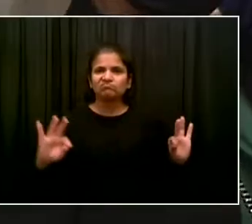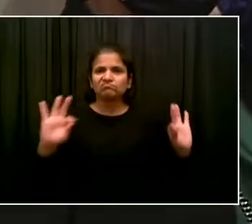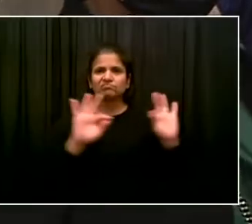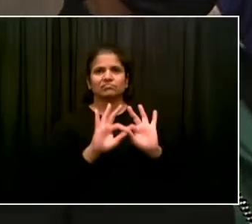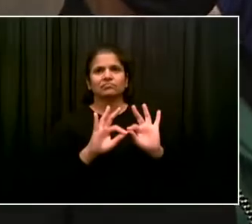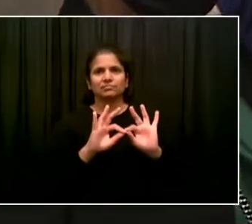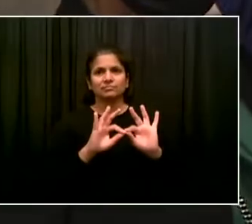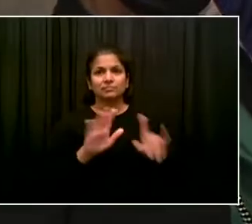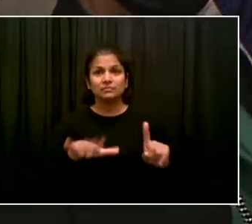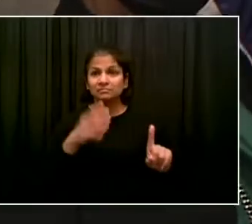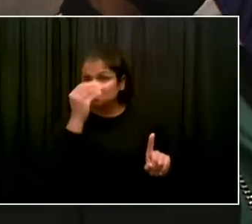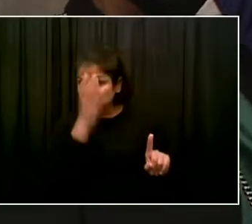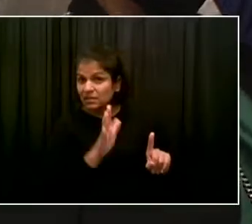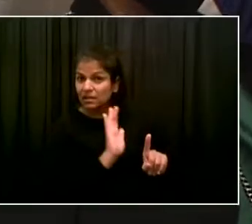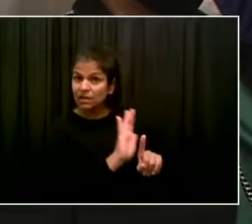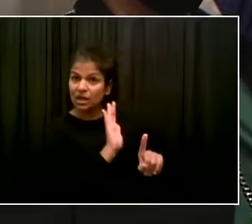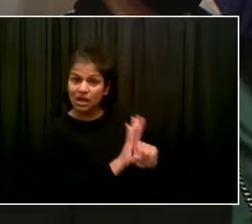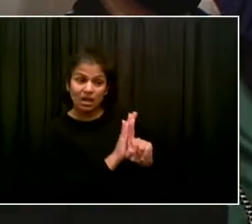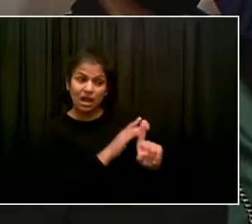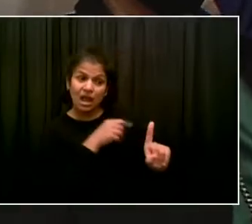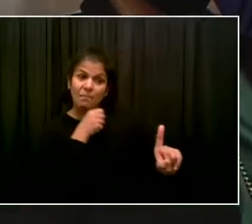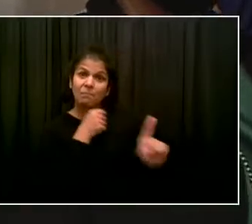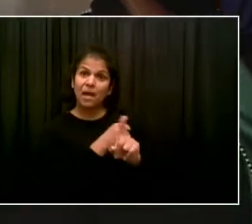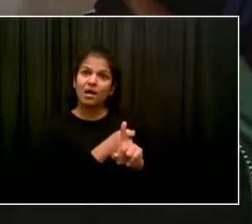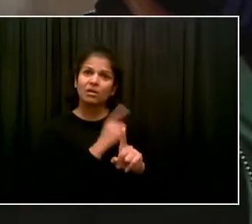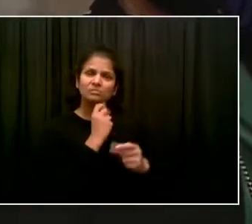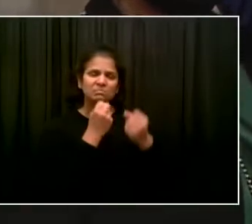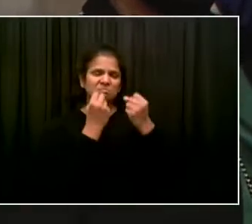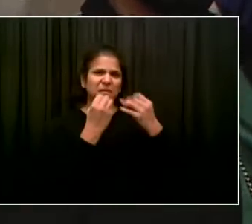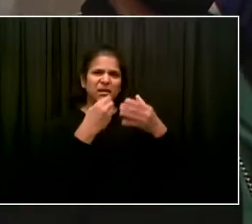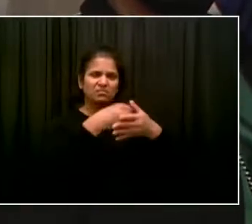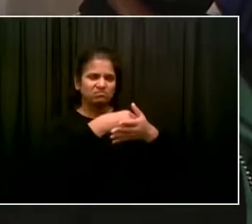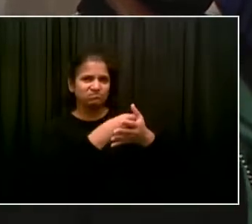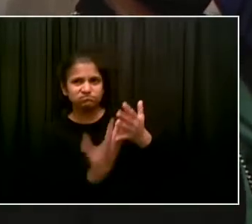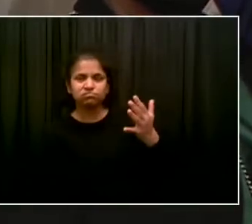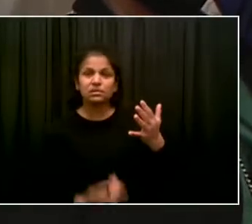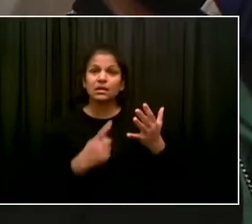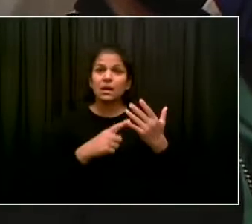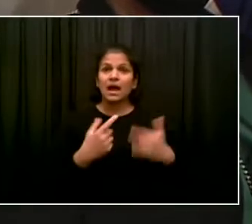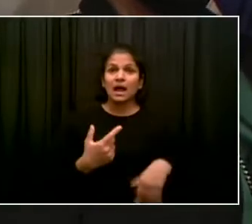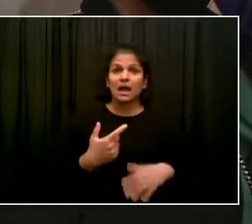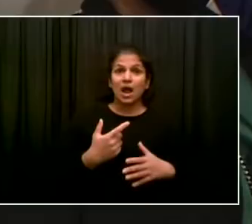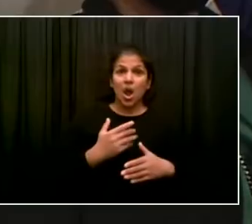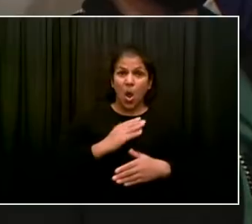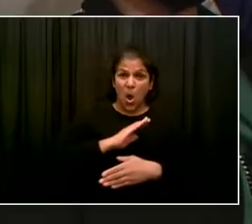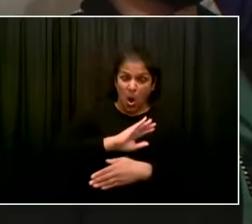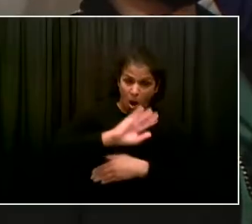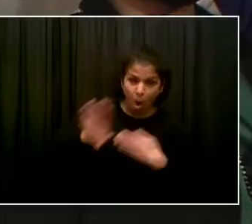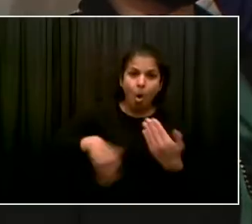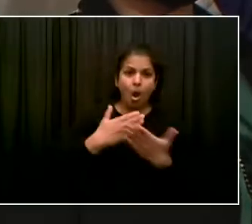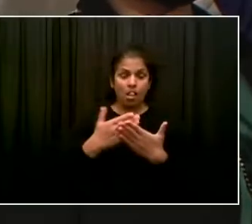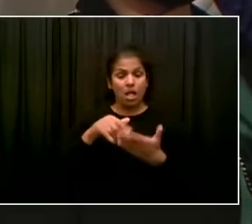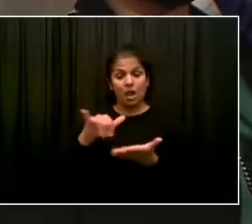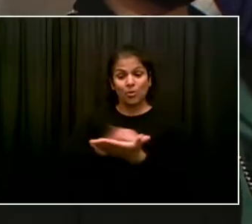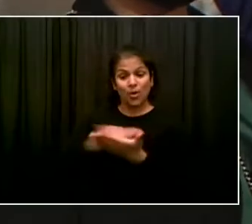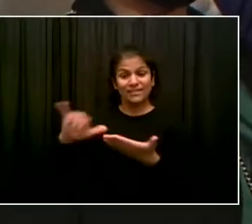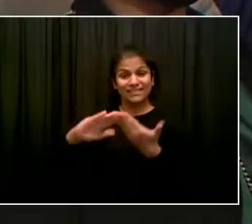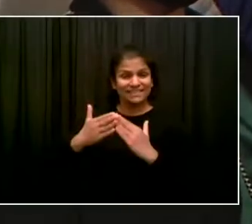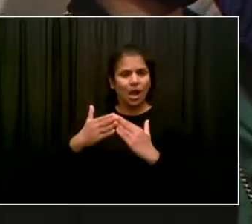HONOR A GREAT MANHATTANITE. HER IMPACT REACHES BEYOND MANHATTAN, BEYOND THE FIVE BOROUGHS, TRULY